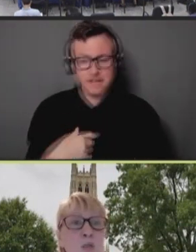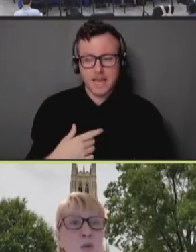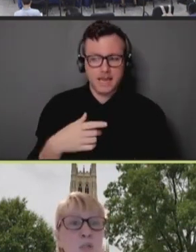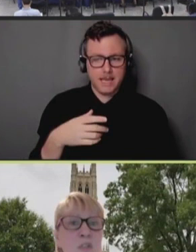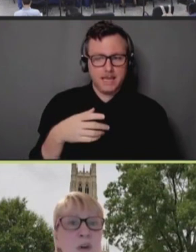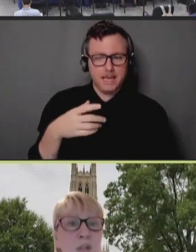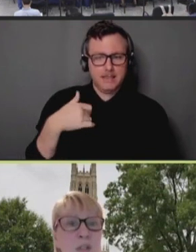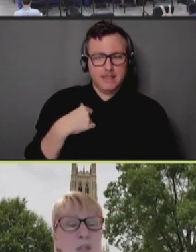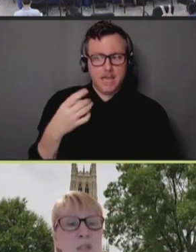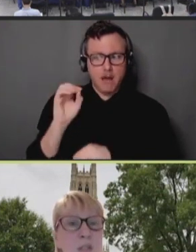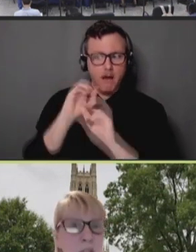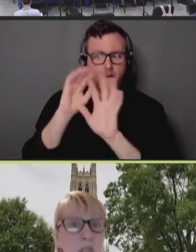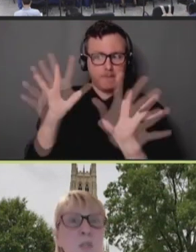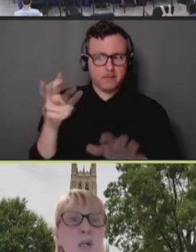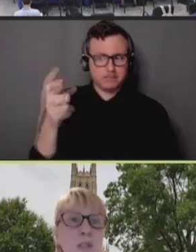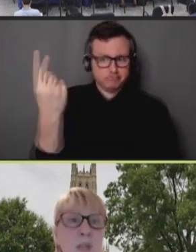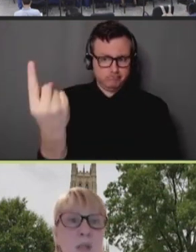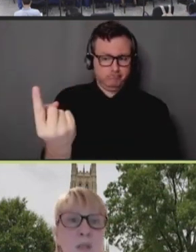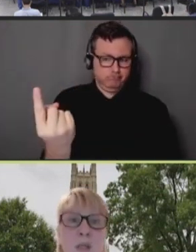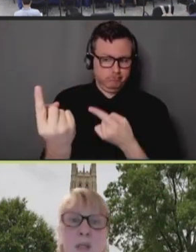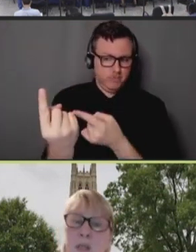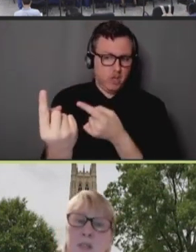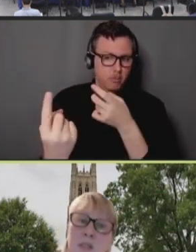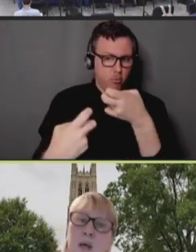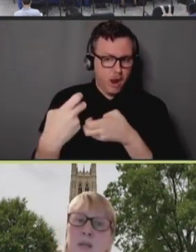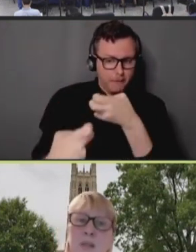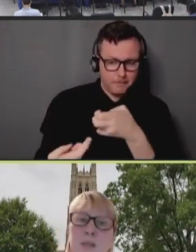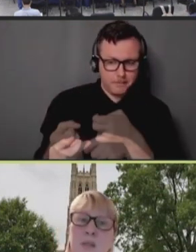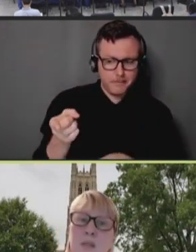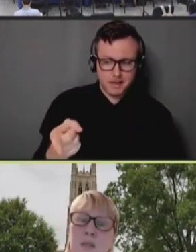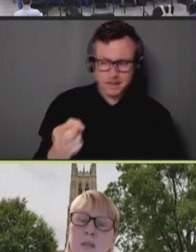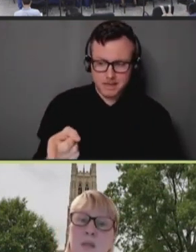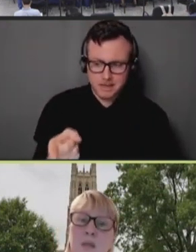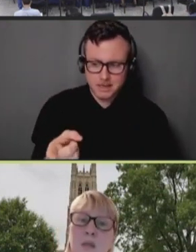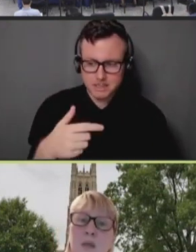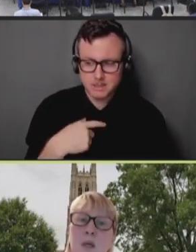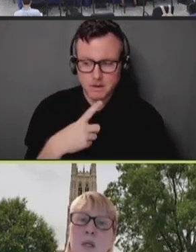So, this vaccine still protect against target disease.